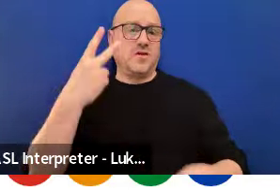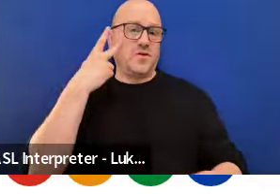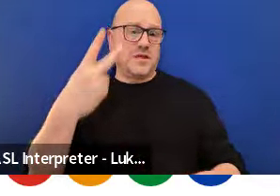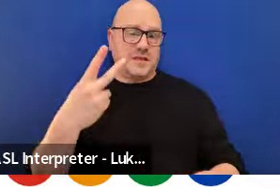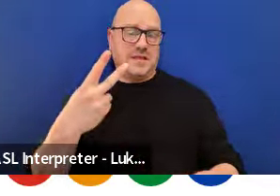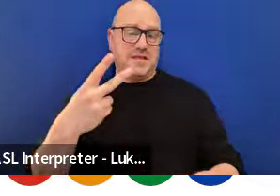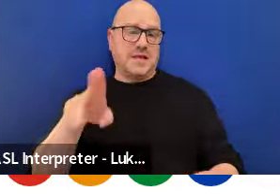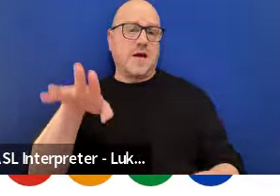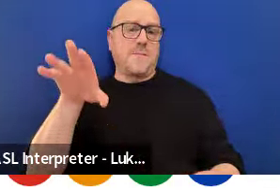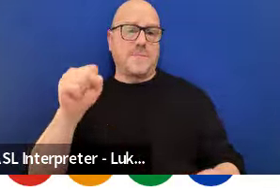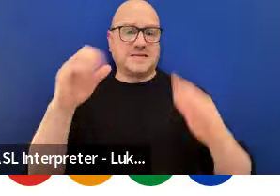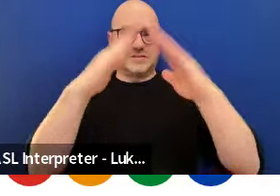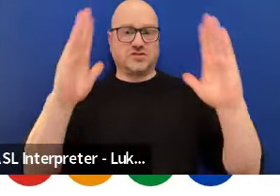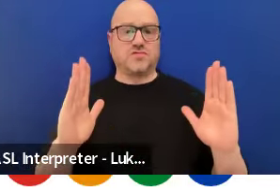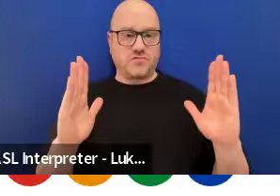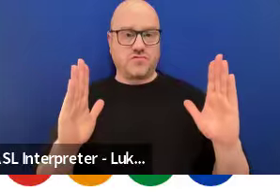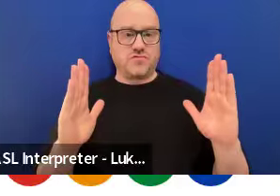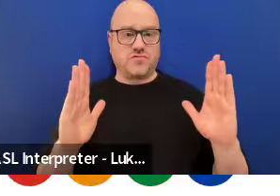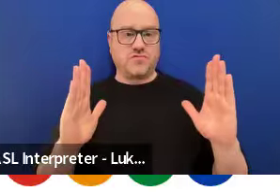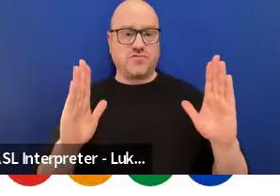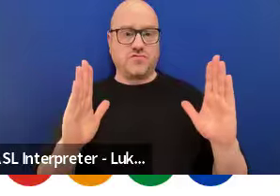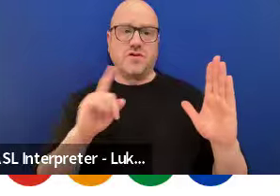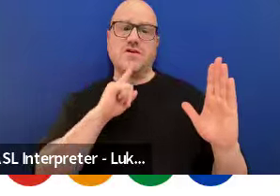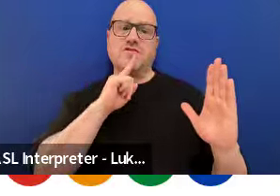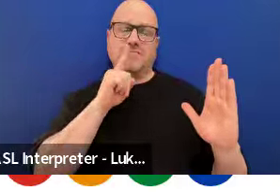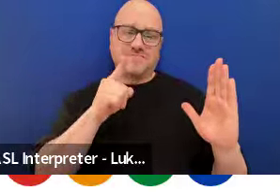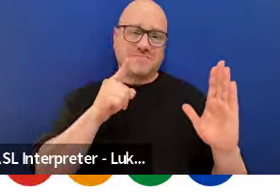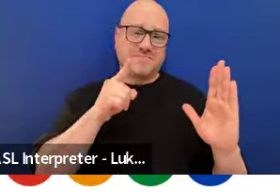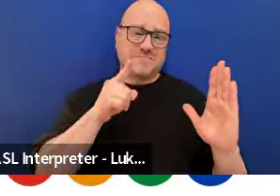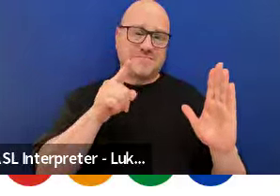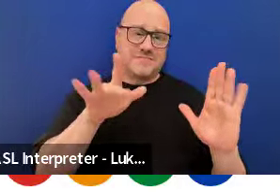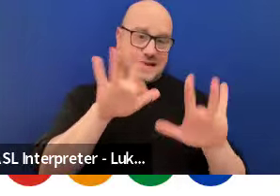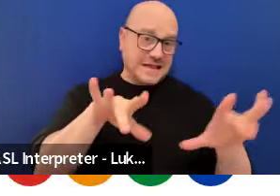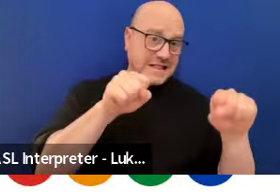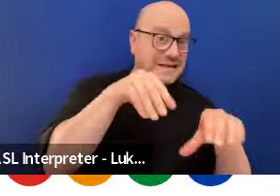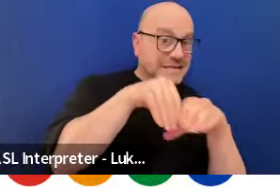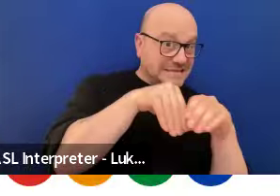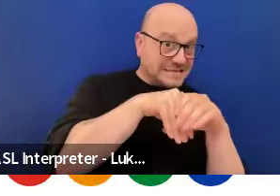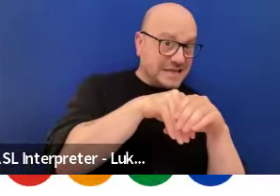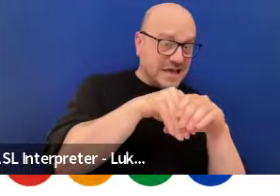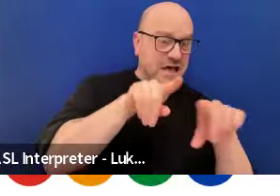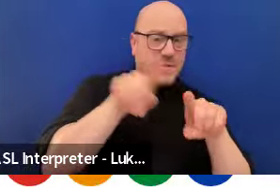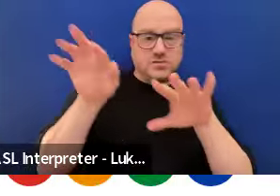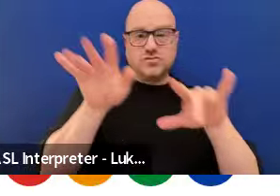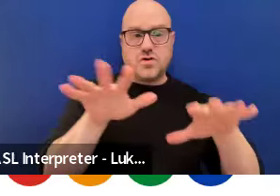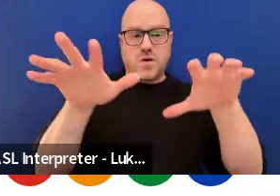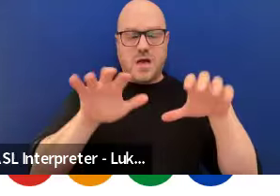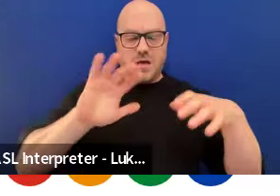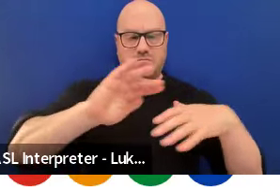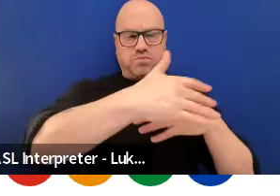WASHINGTON AND WINTER STREETS. YOU GOT A BUS SHELTER THAT IS ACTUALLY RELATIVELY CLEAR INSIDE